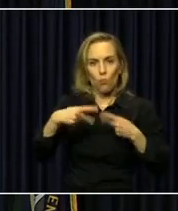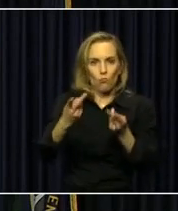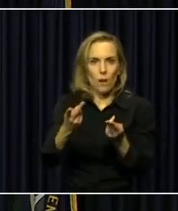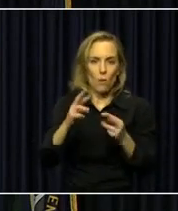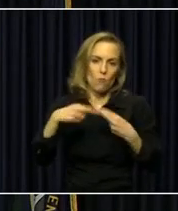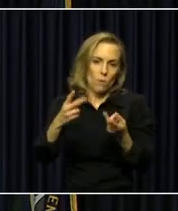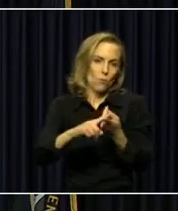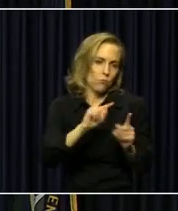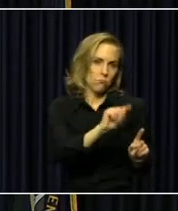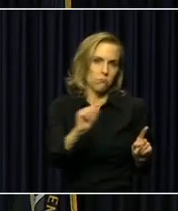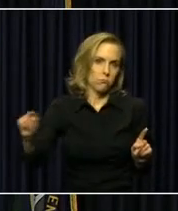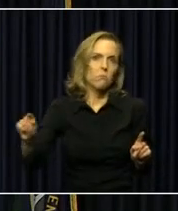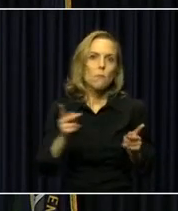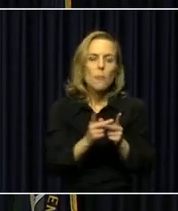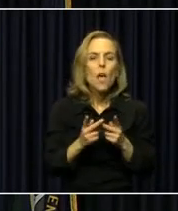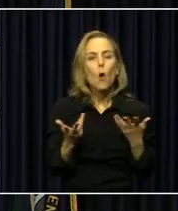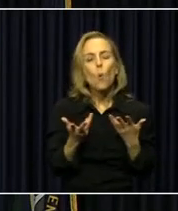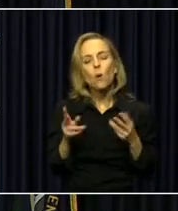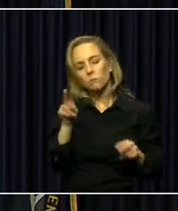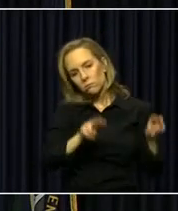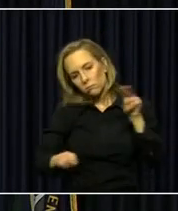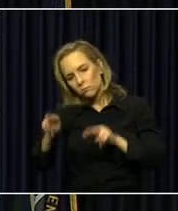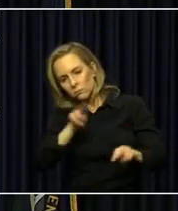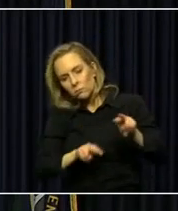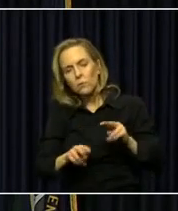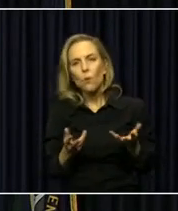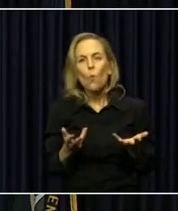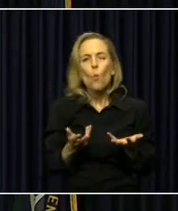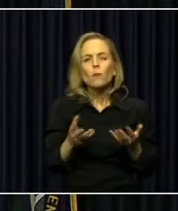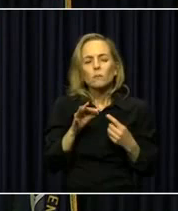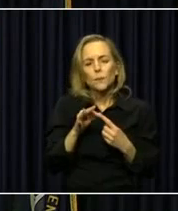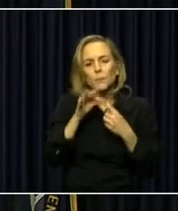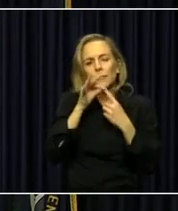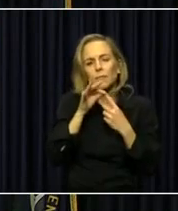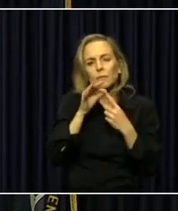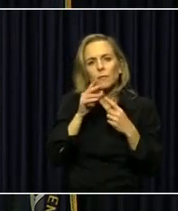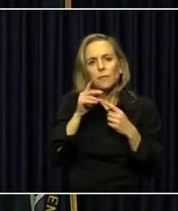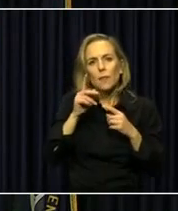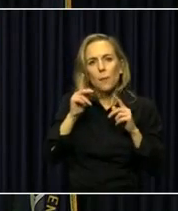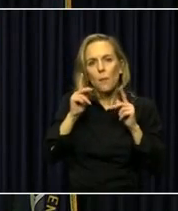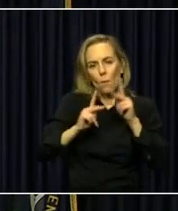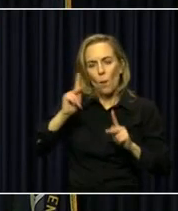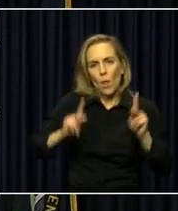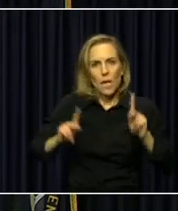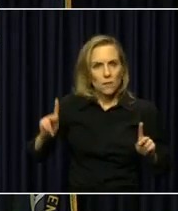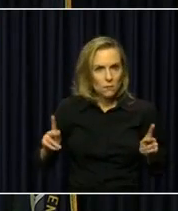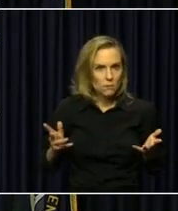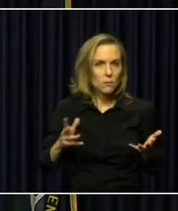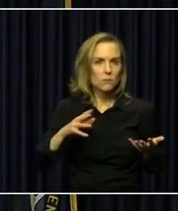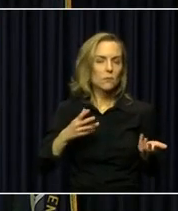NEED THEM AND THEY'RIST ADVISING US ON HOW TO DO THAT. THEY'VE VIDE US TO MAKE SOME